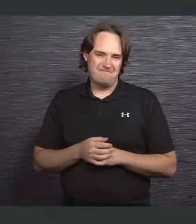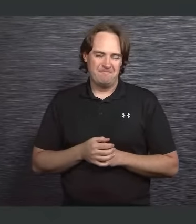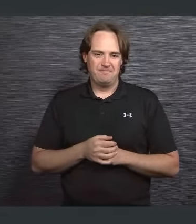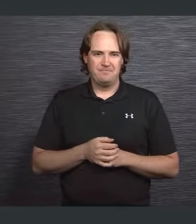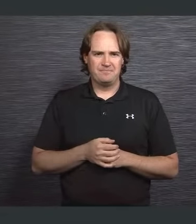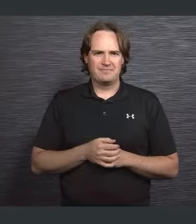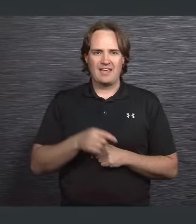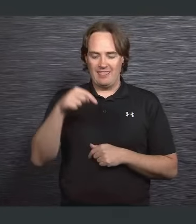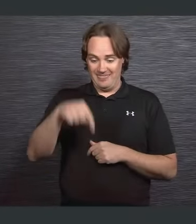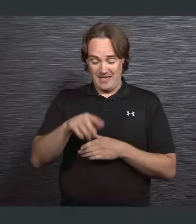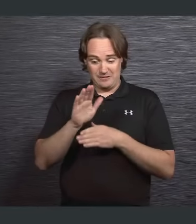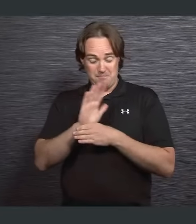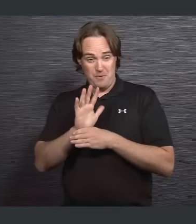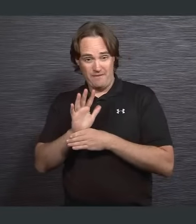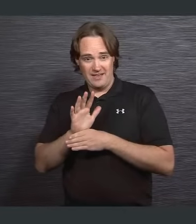This movie is made for the cinema.